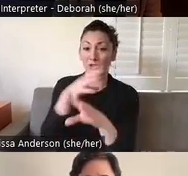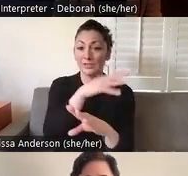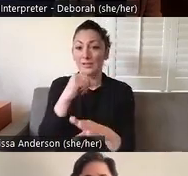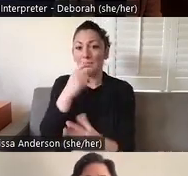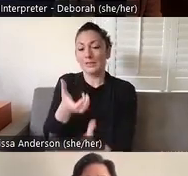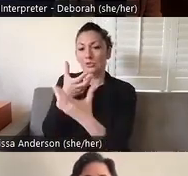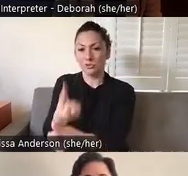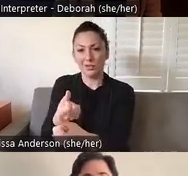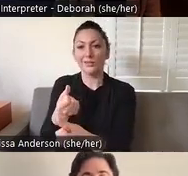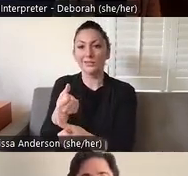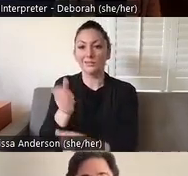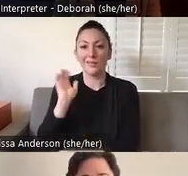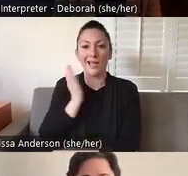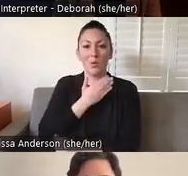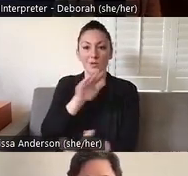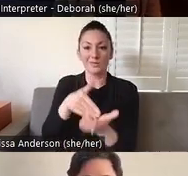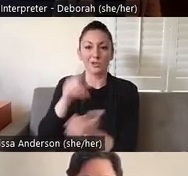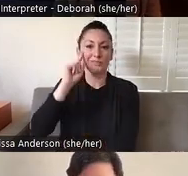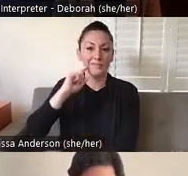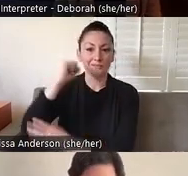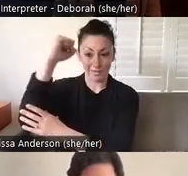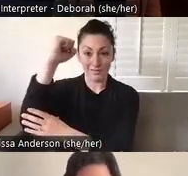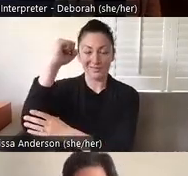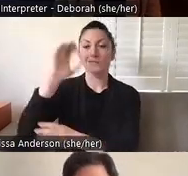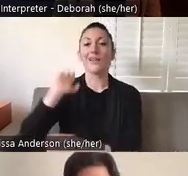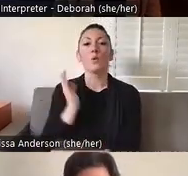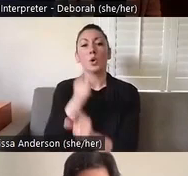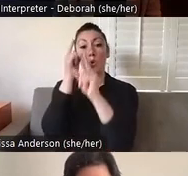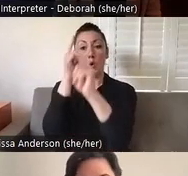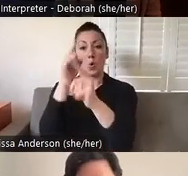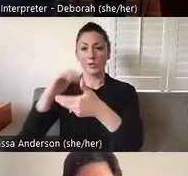In a way to overcome those barriers and the mistrust,